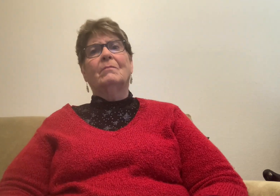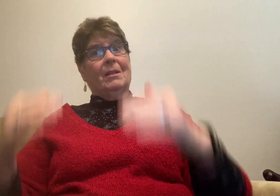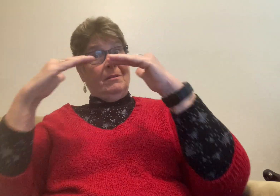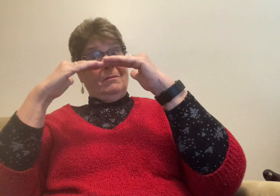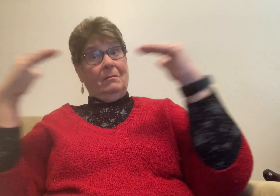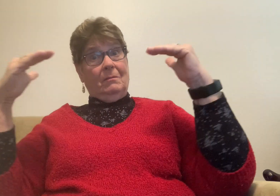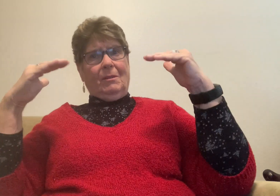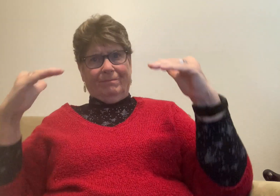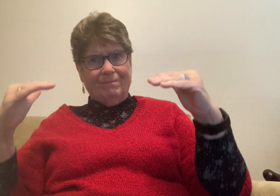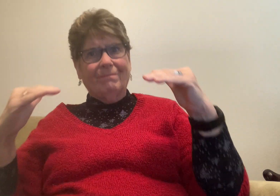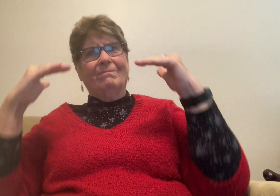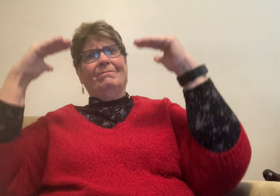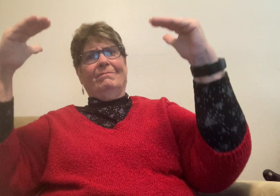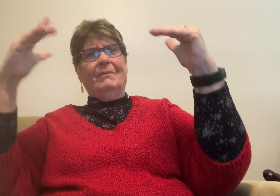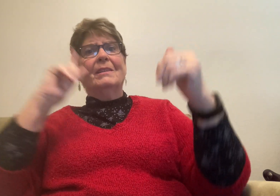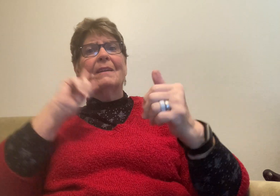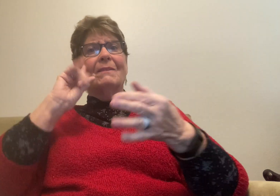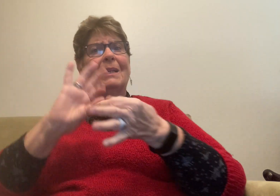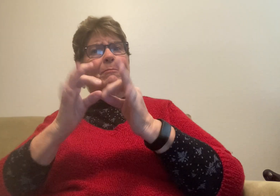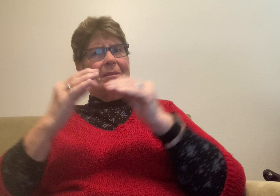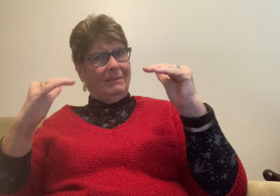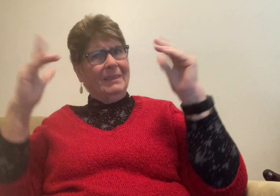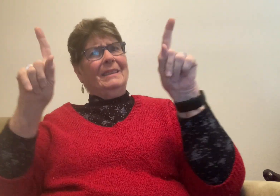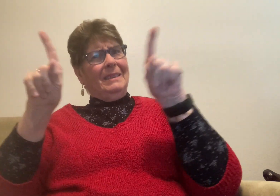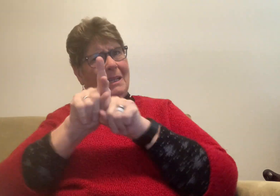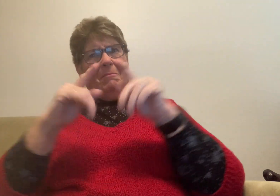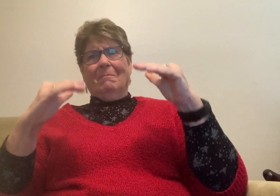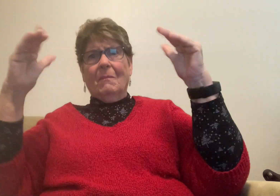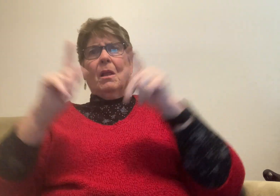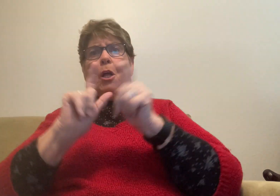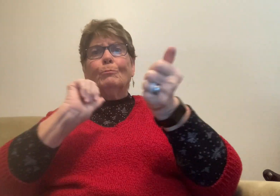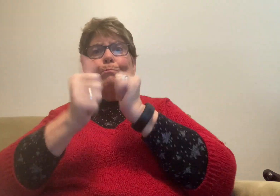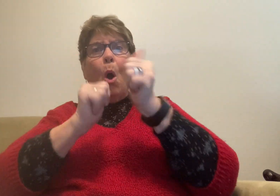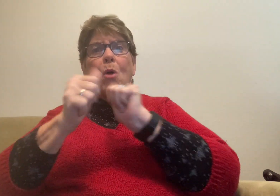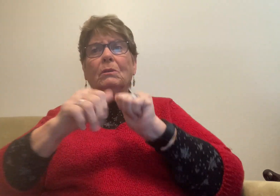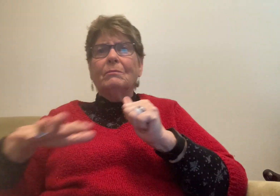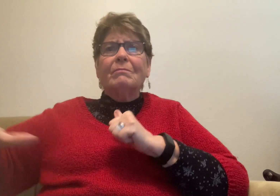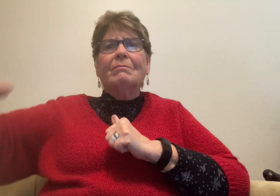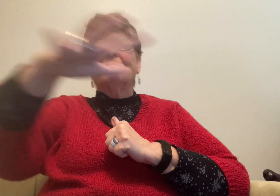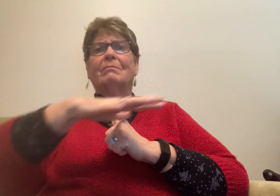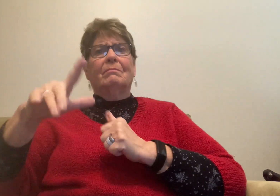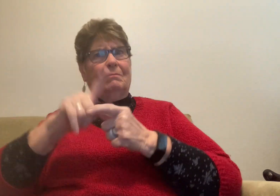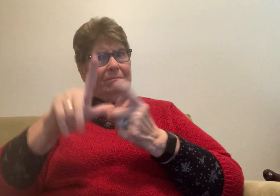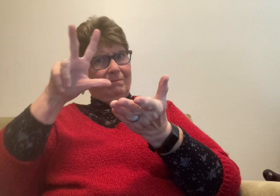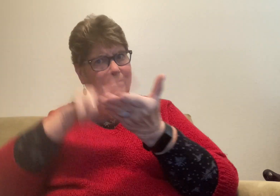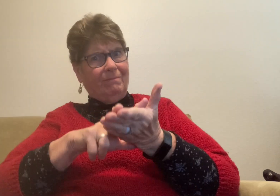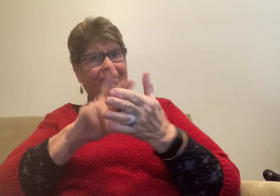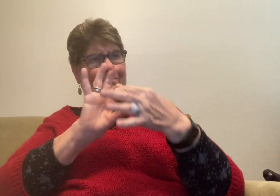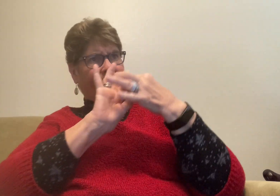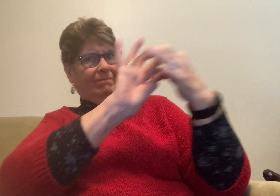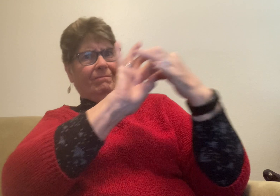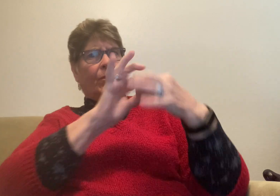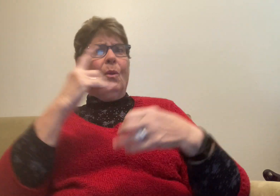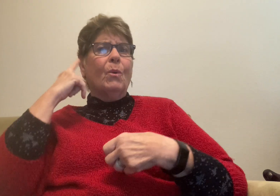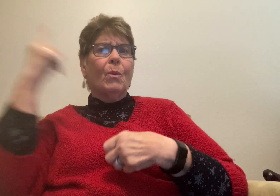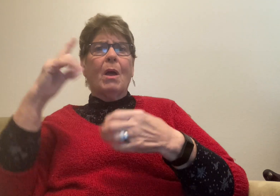elevate the Deaflympics and ensure all sports meet hearing